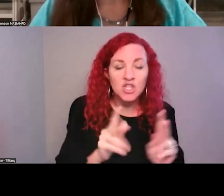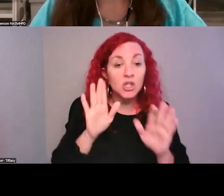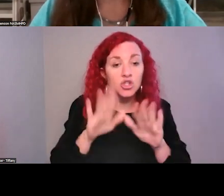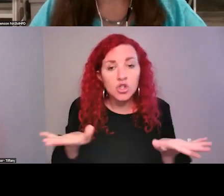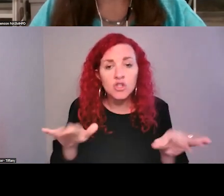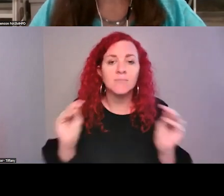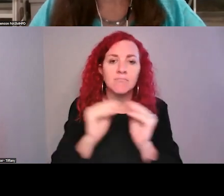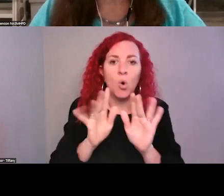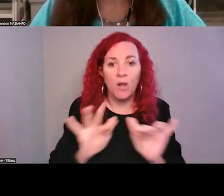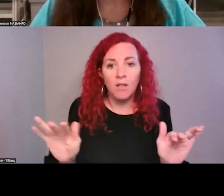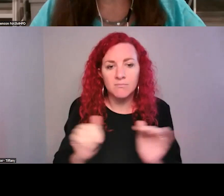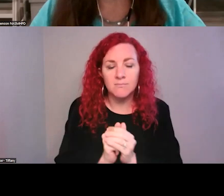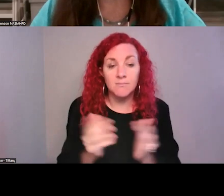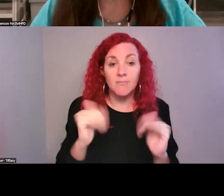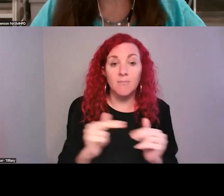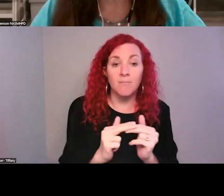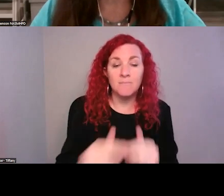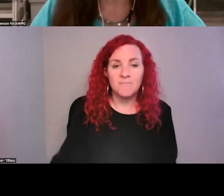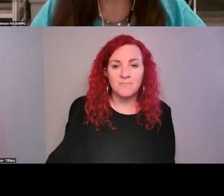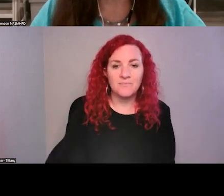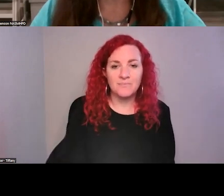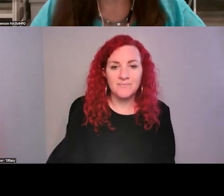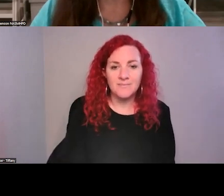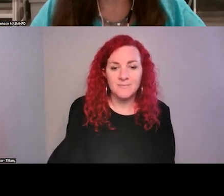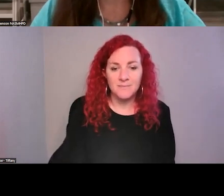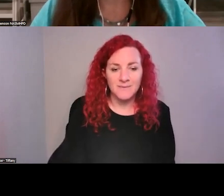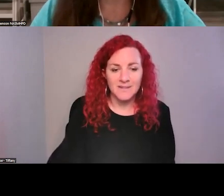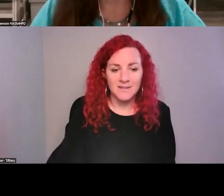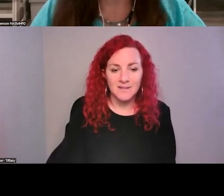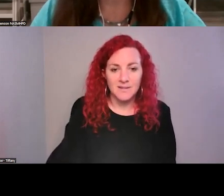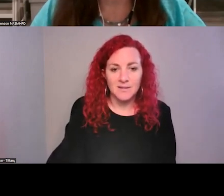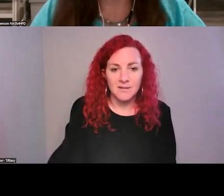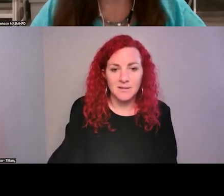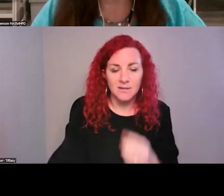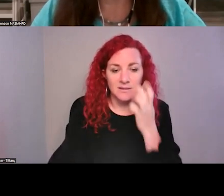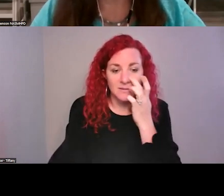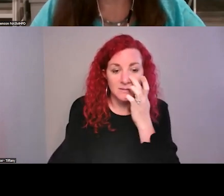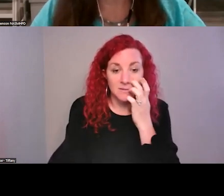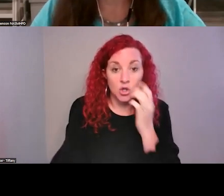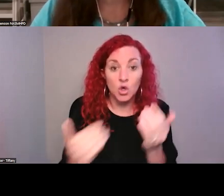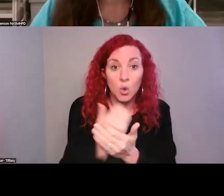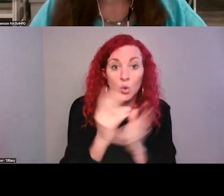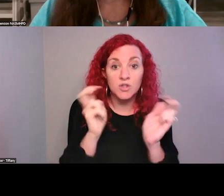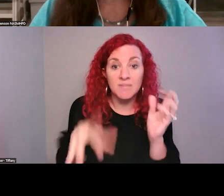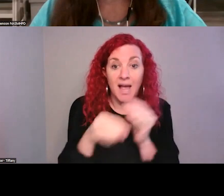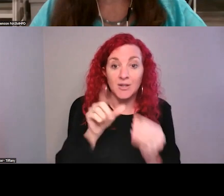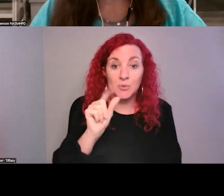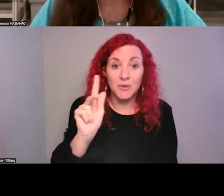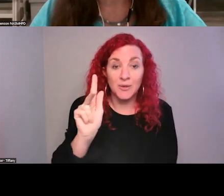ON THE NEXT SLIDE THERE IS NEW TOPICS THAT WE ADDED IN 2023 BECAUSE WE HAVE